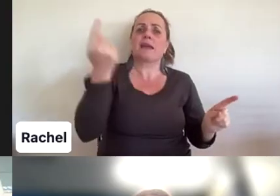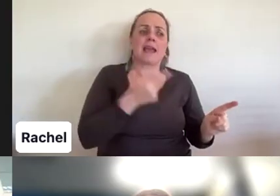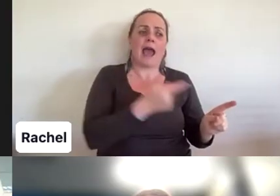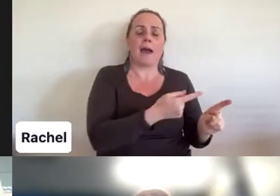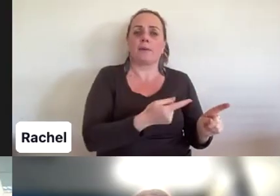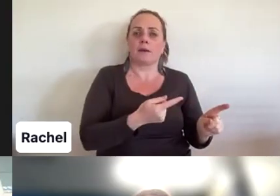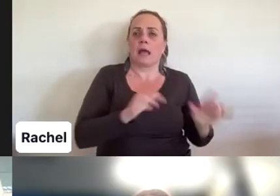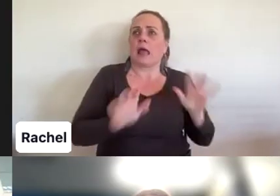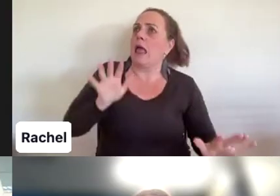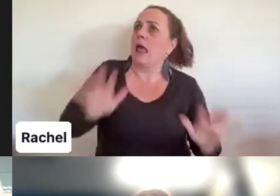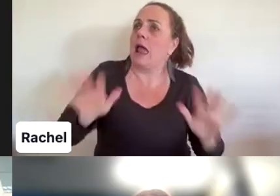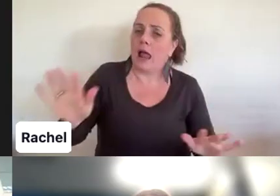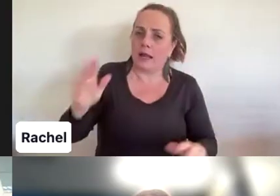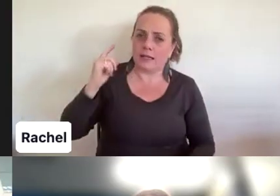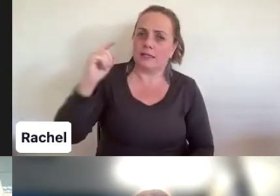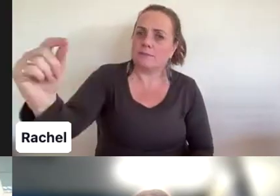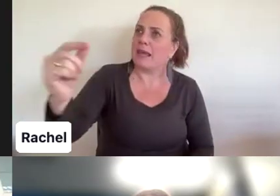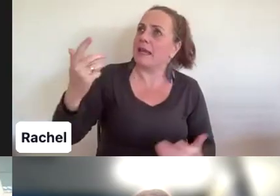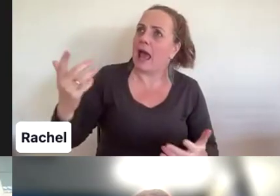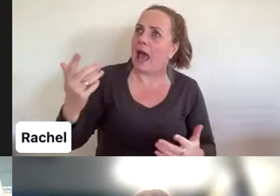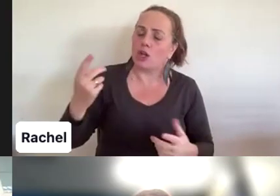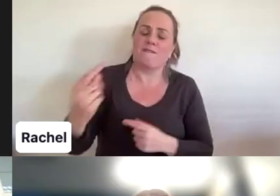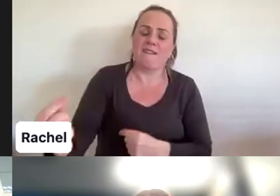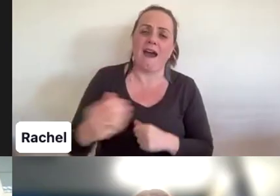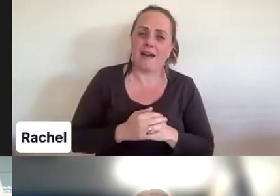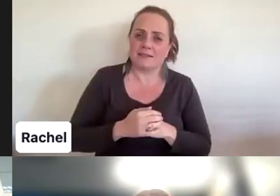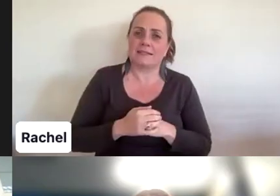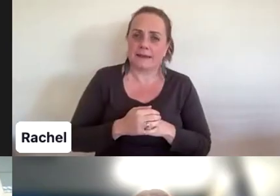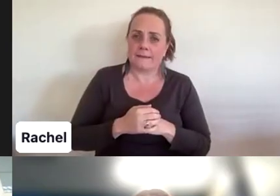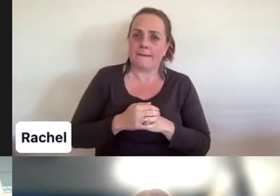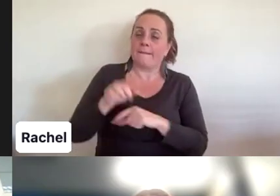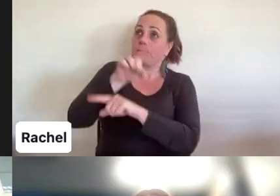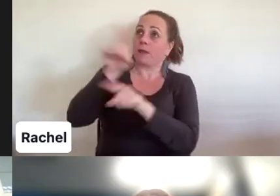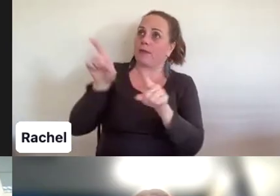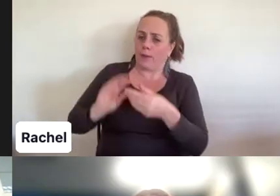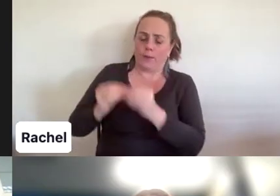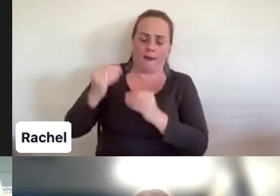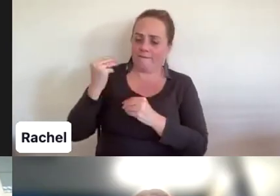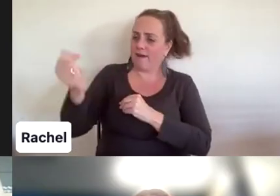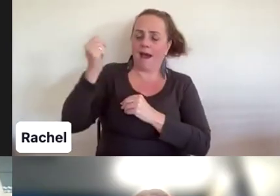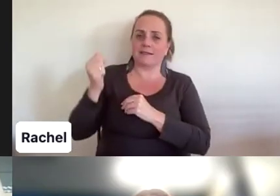consultation or public dialogue are created quickly in cookie cutter fashion and with